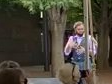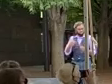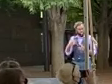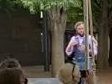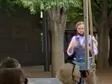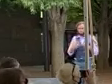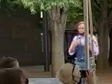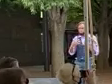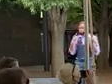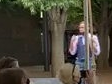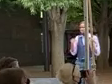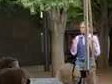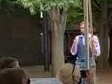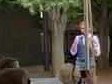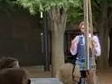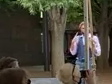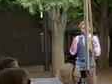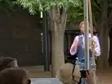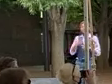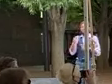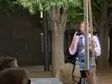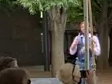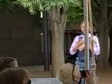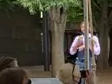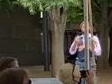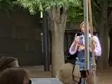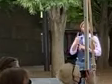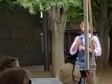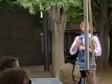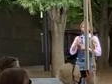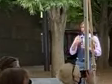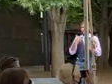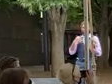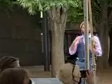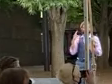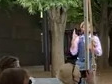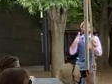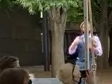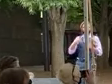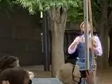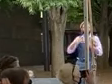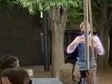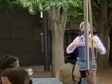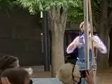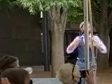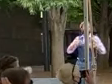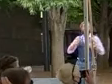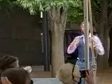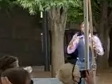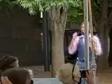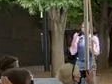Then one day in one moment I went from the height of physical ability to a person facing a disability.